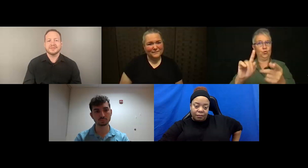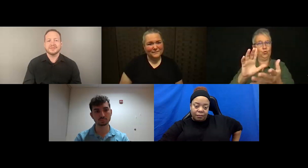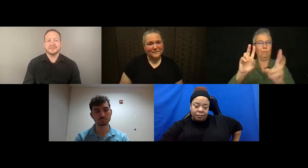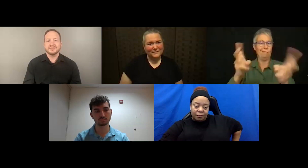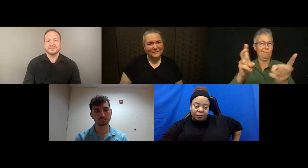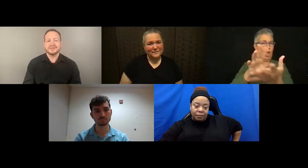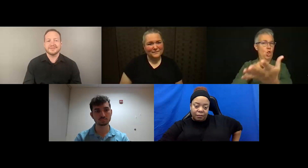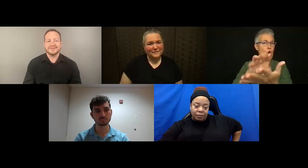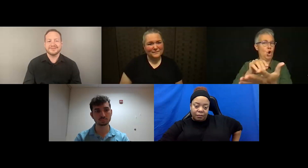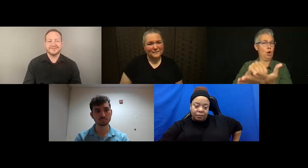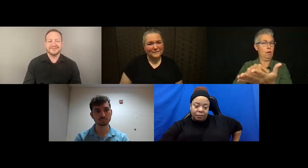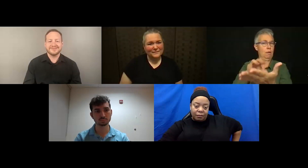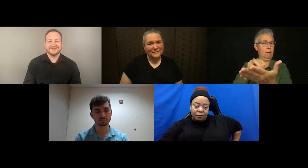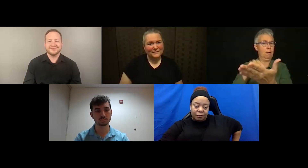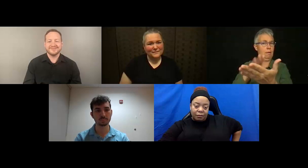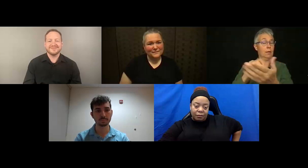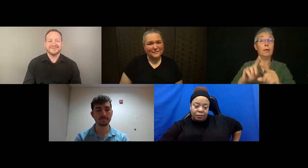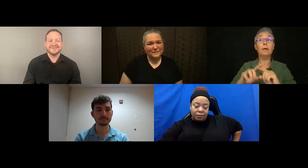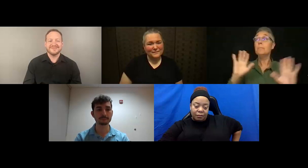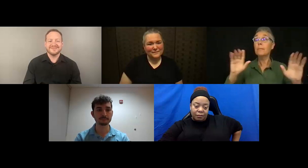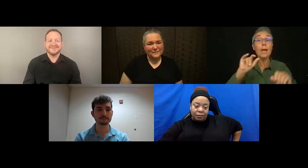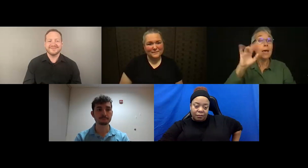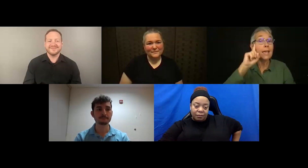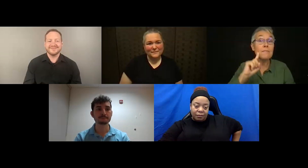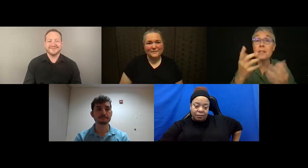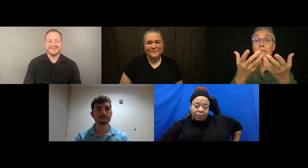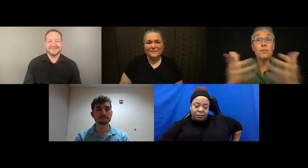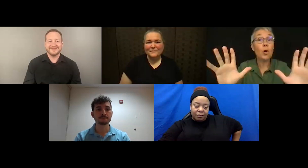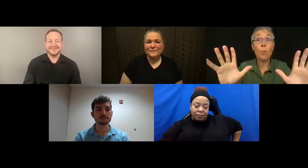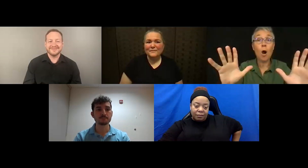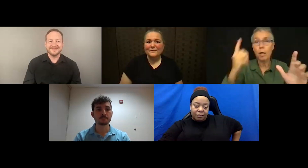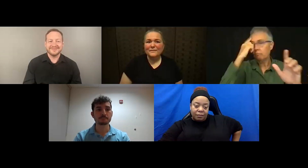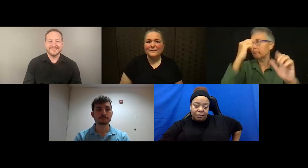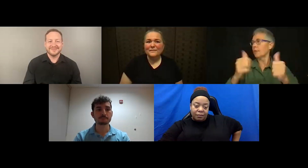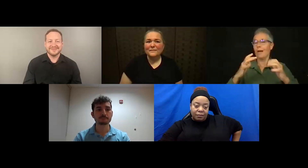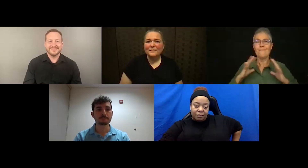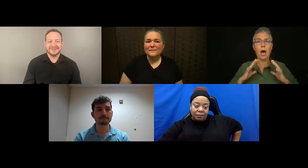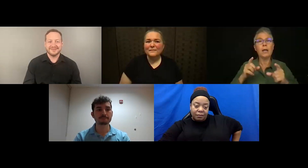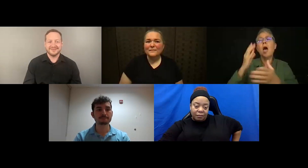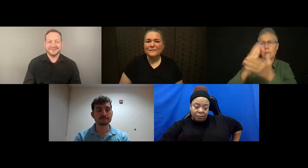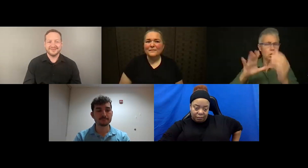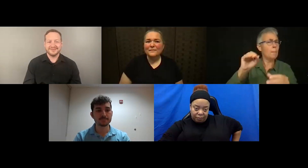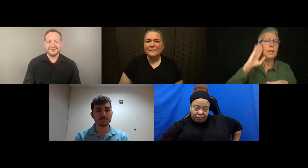to add that data for AI to draw from and to quote unquote "learn" from. If Deaf don't want AI, then